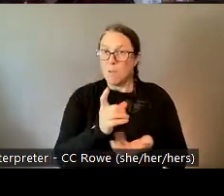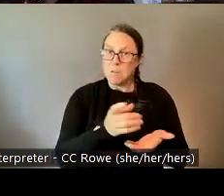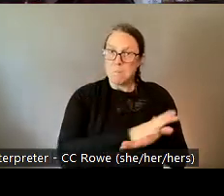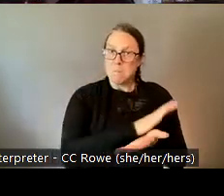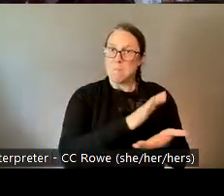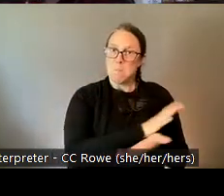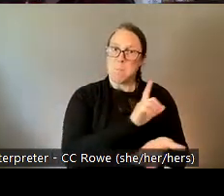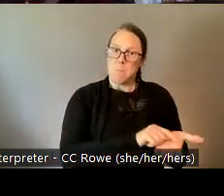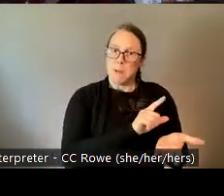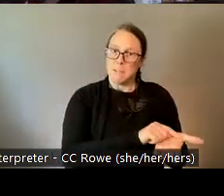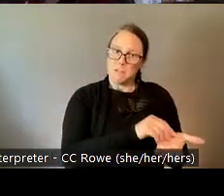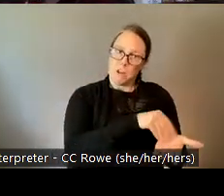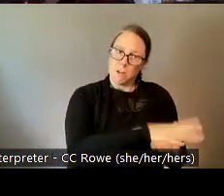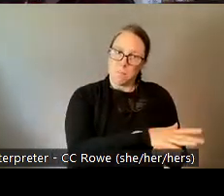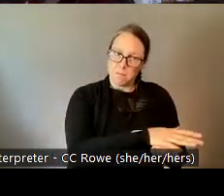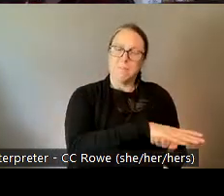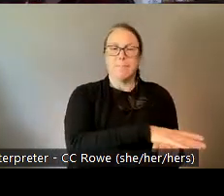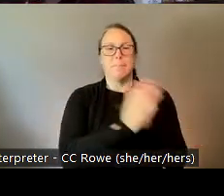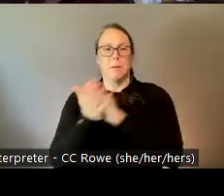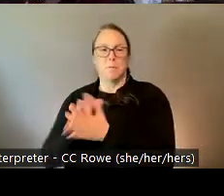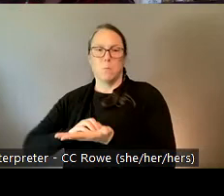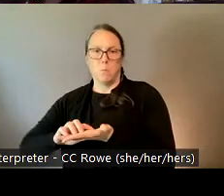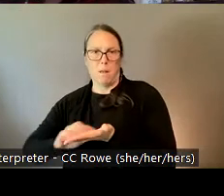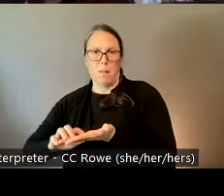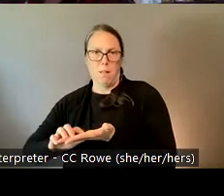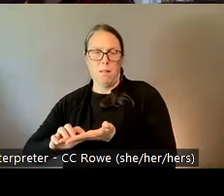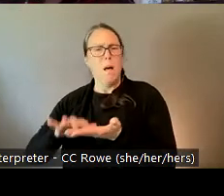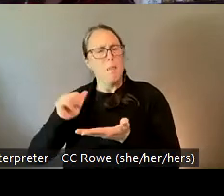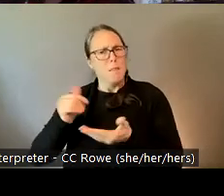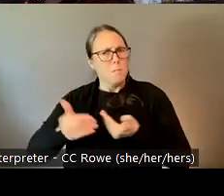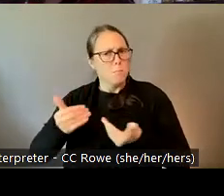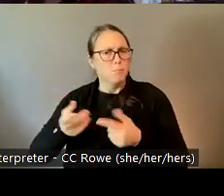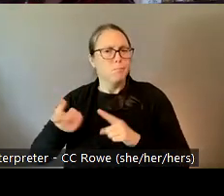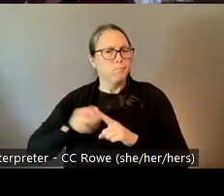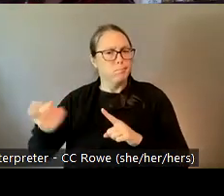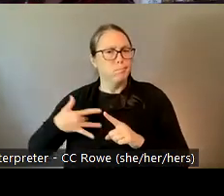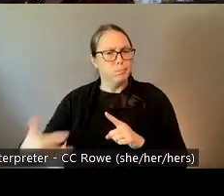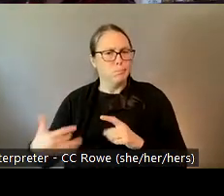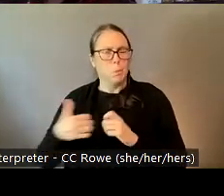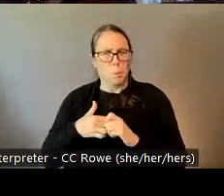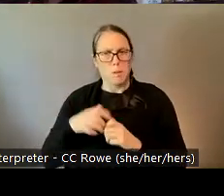This process is often automated with the use of Braille translation software.